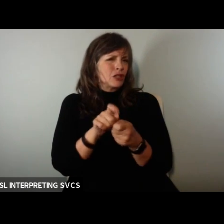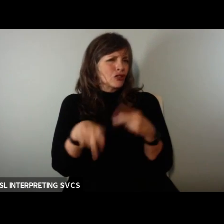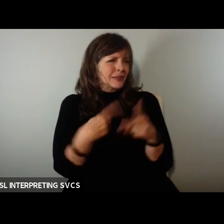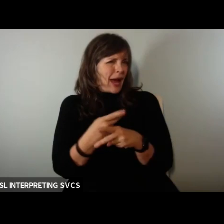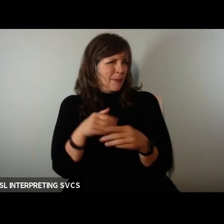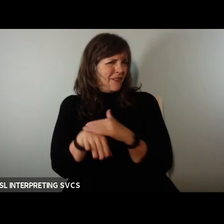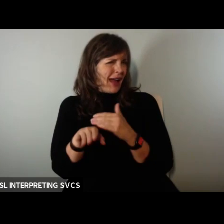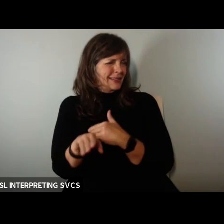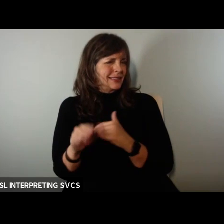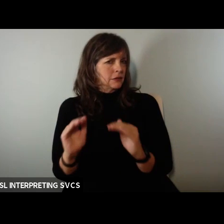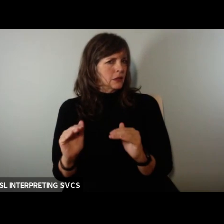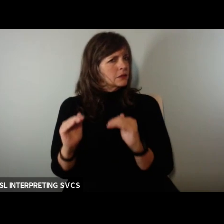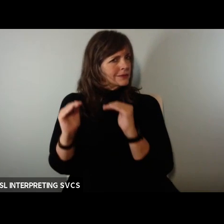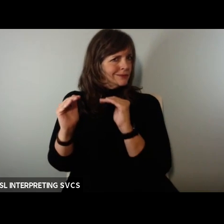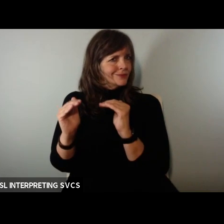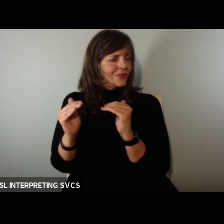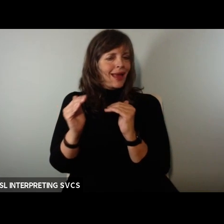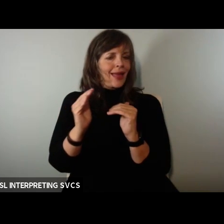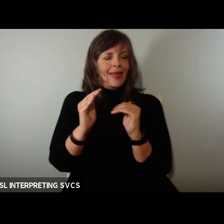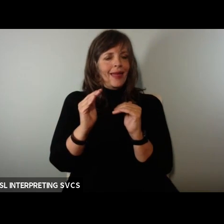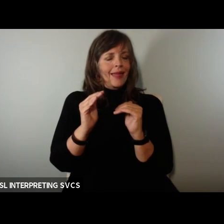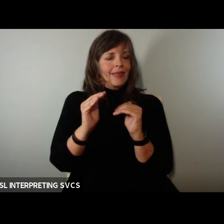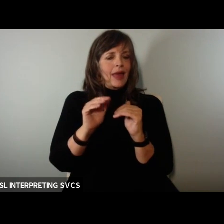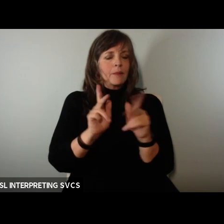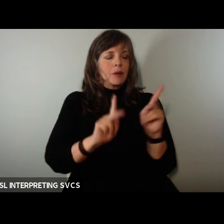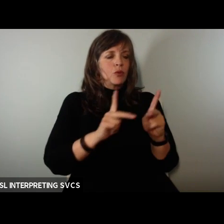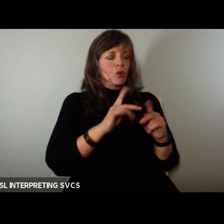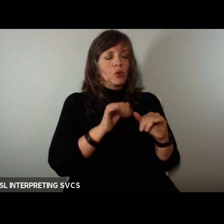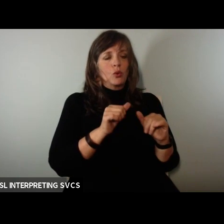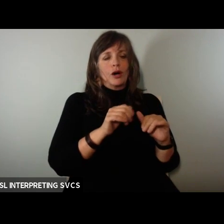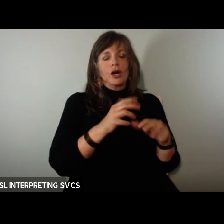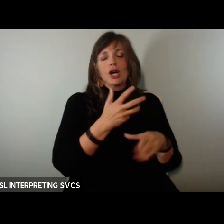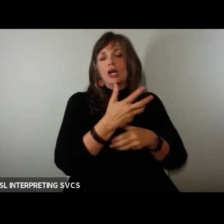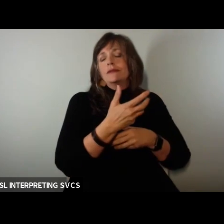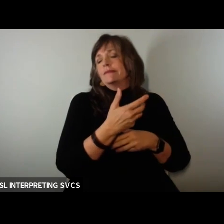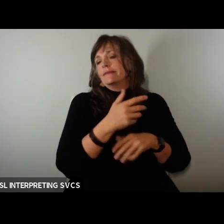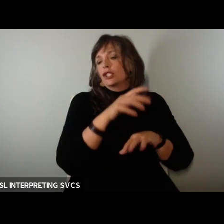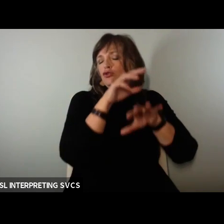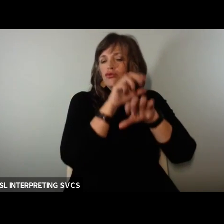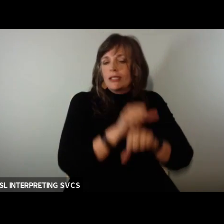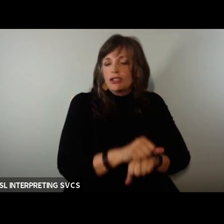that people from traditionally underrepresented or marginalized communities do not.